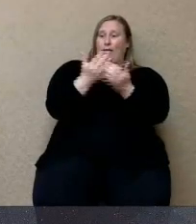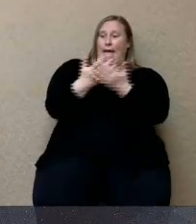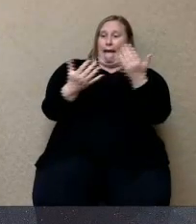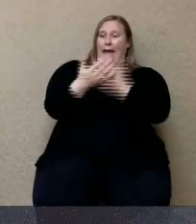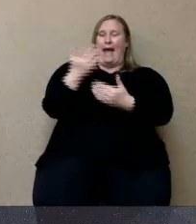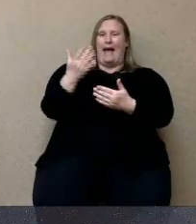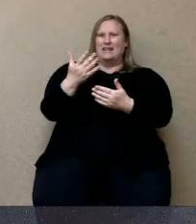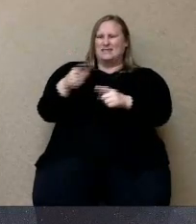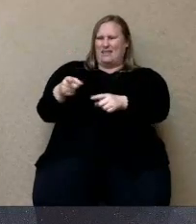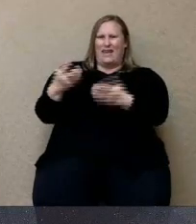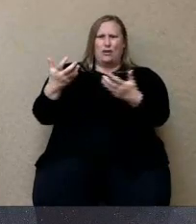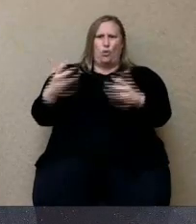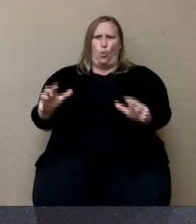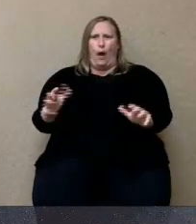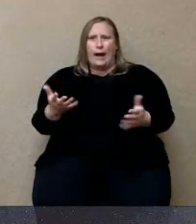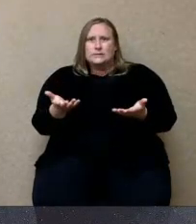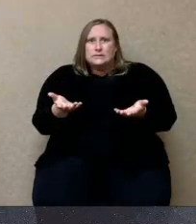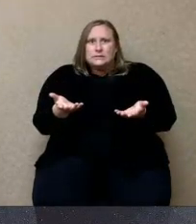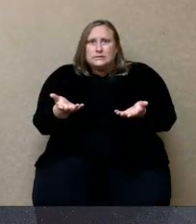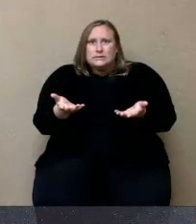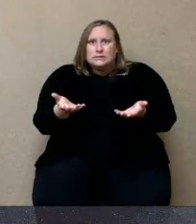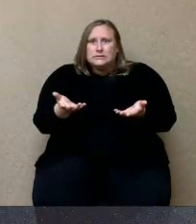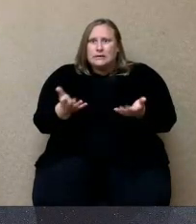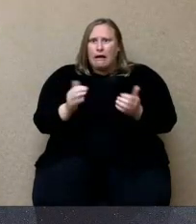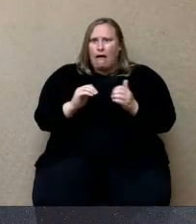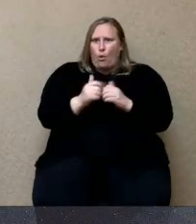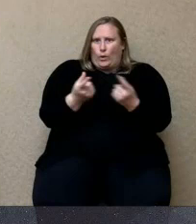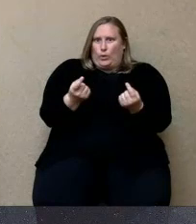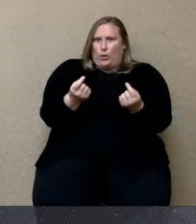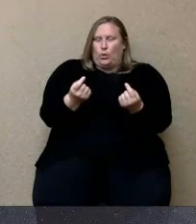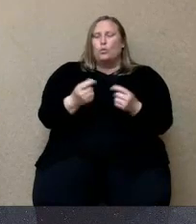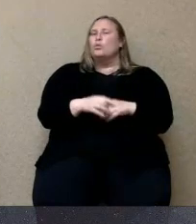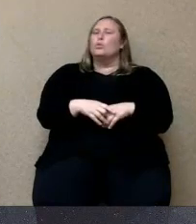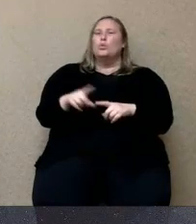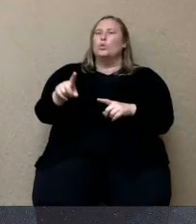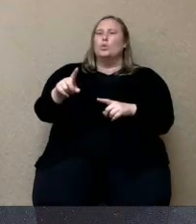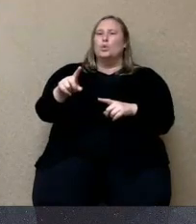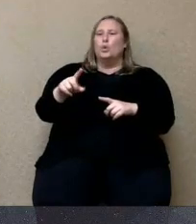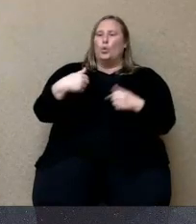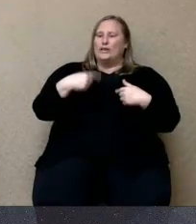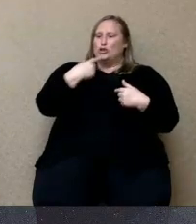different access method that really works better. We would say start somewhere.